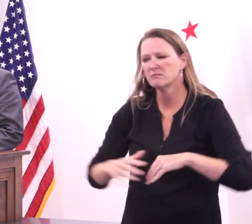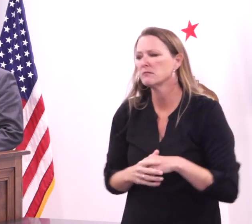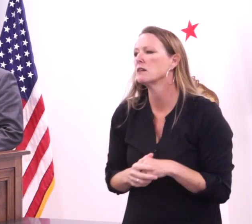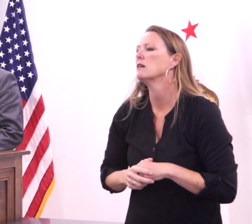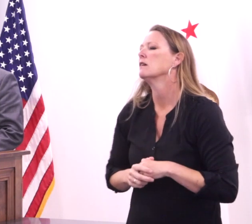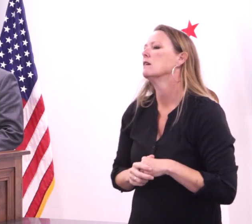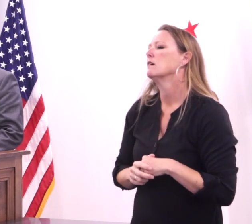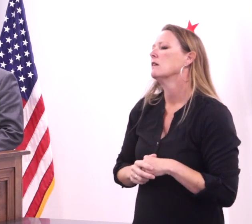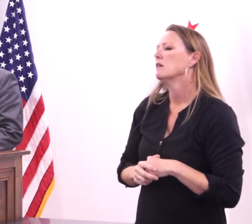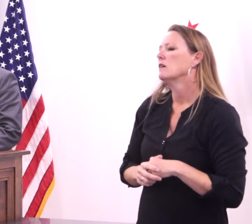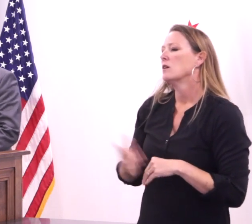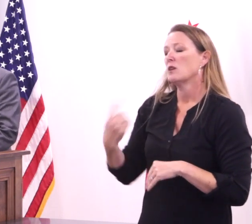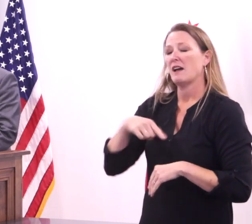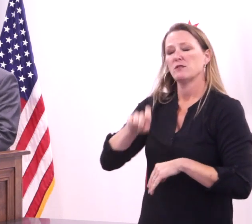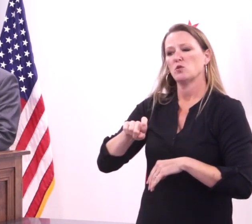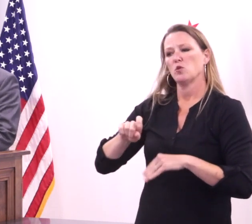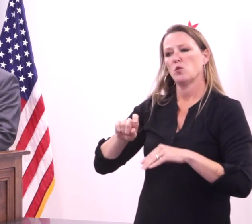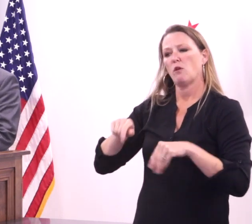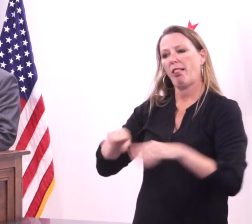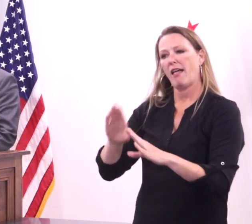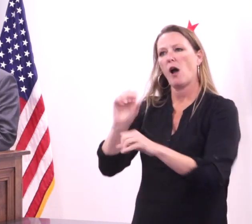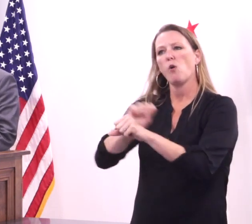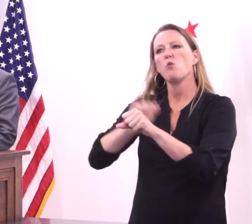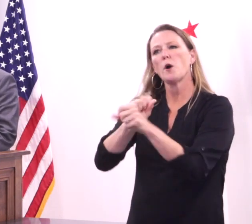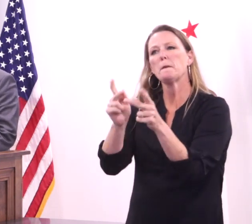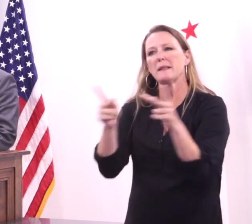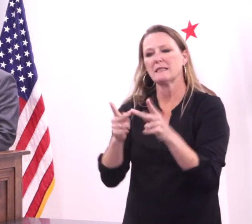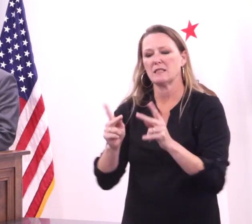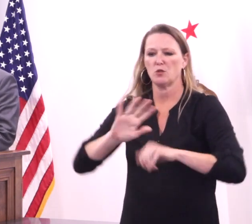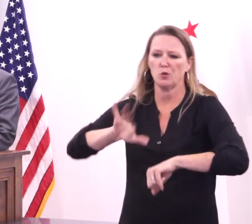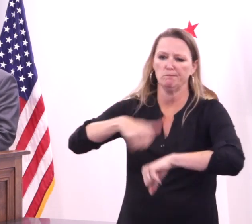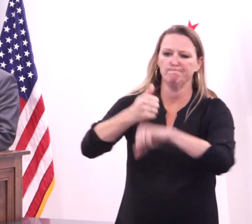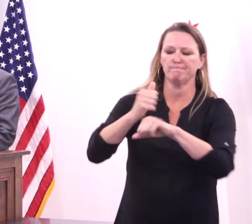with best practices such as operating standards for physical distancing and